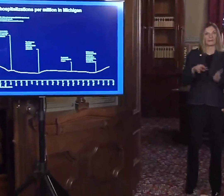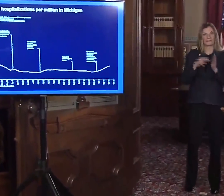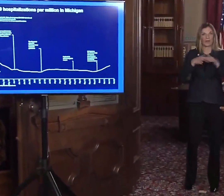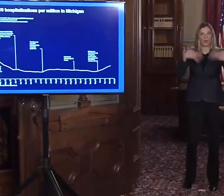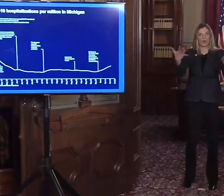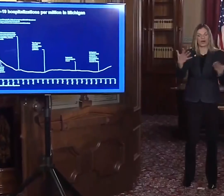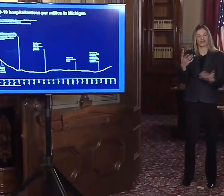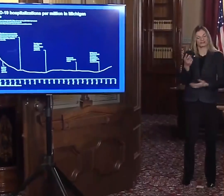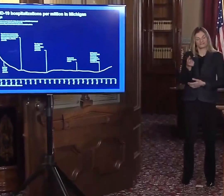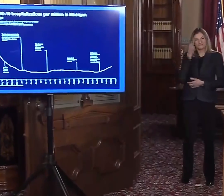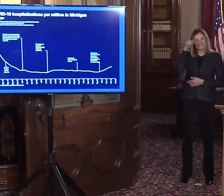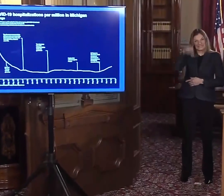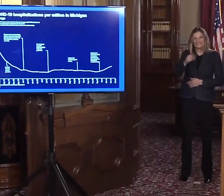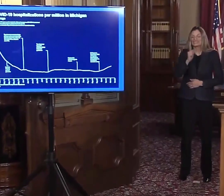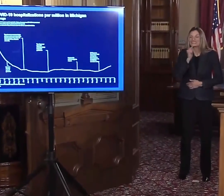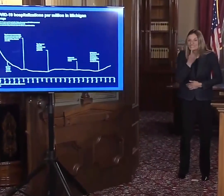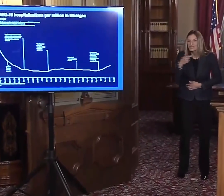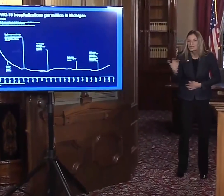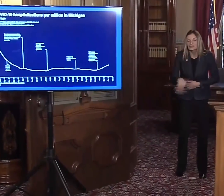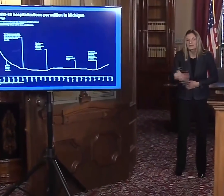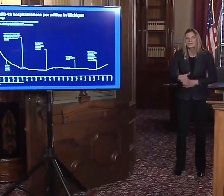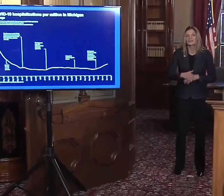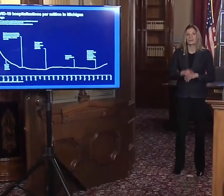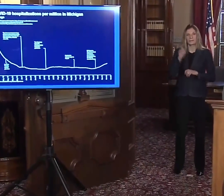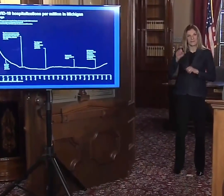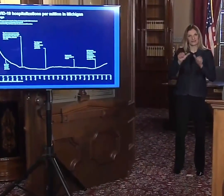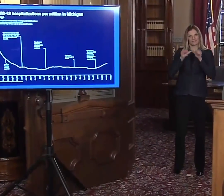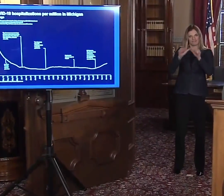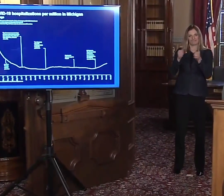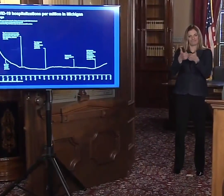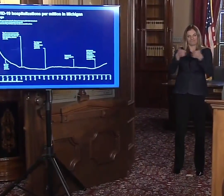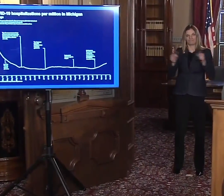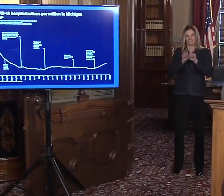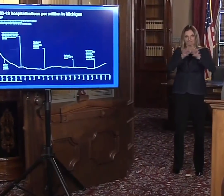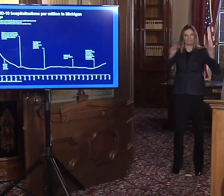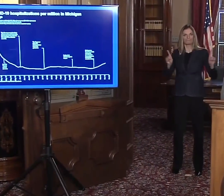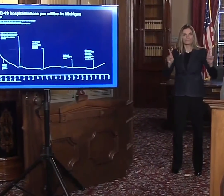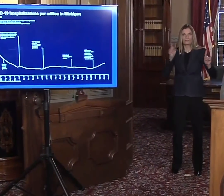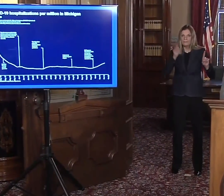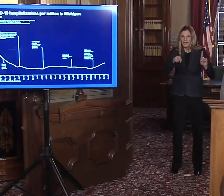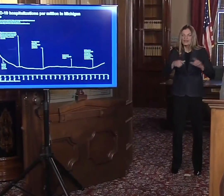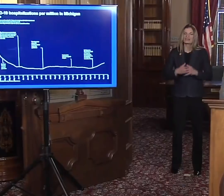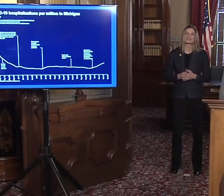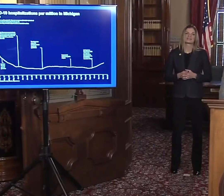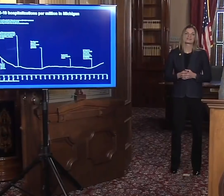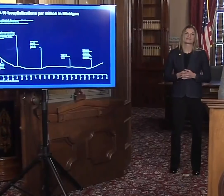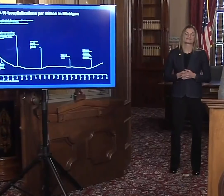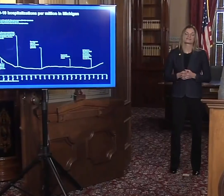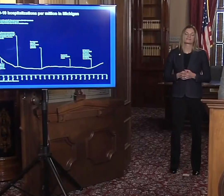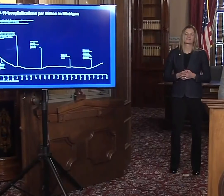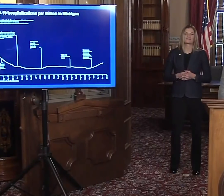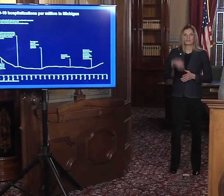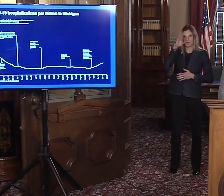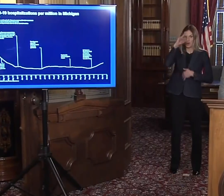WE NEED TO TAKE THIS SERIOUSLY. WE NEED TO DOUBLE DOWN ON WEARING MASKS AND MAINTAINING